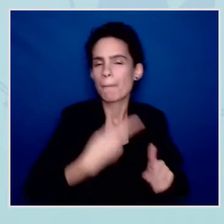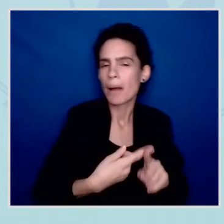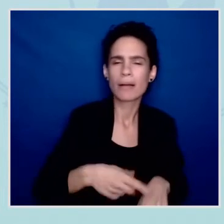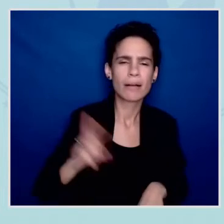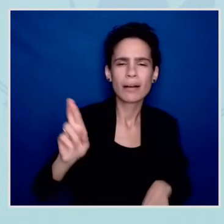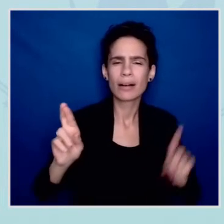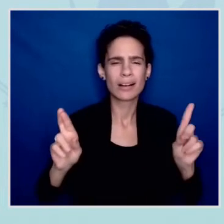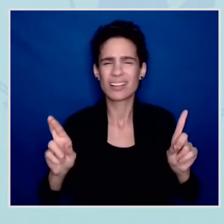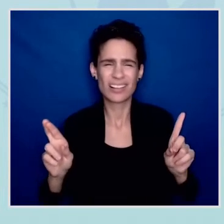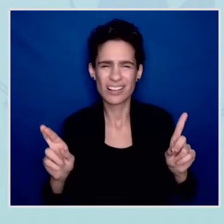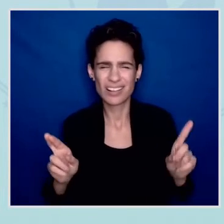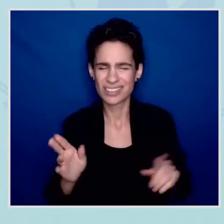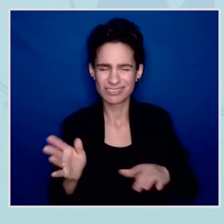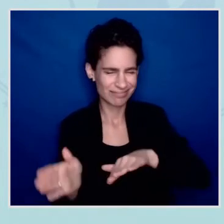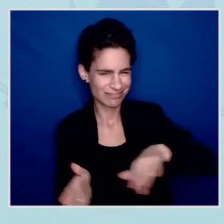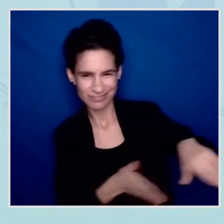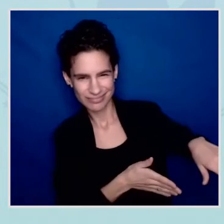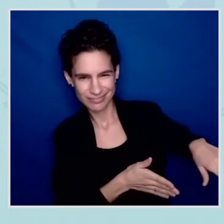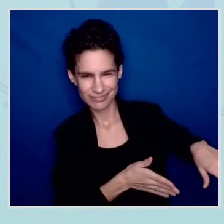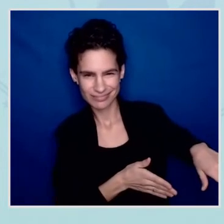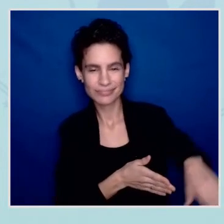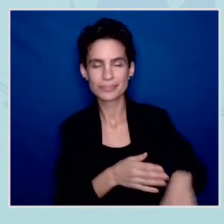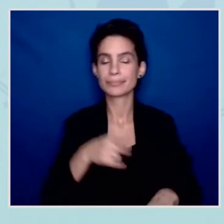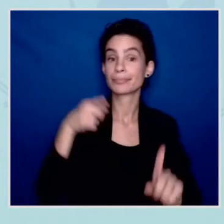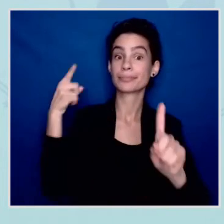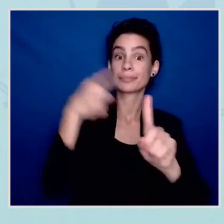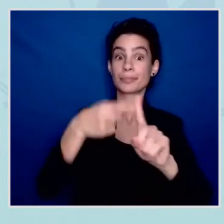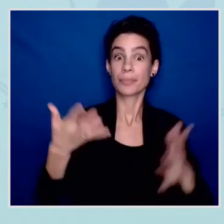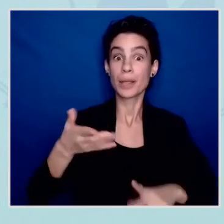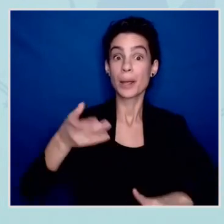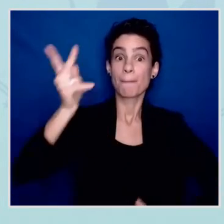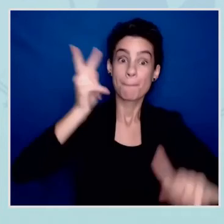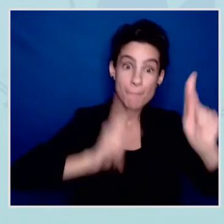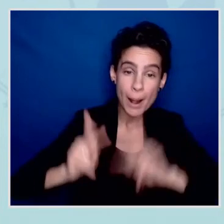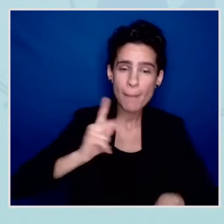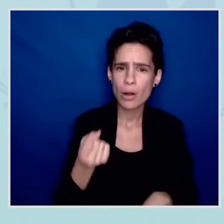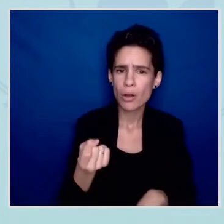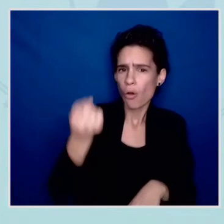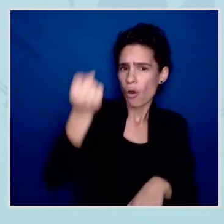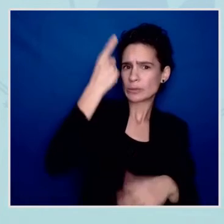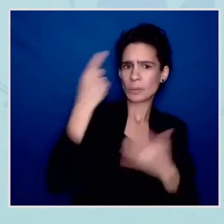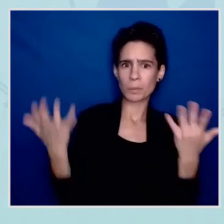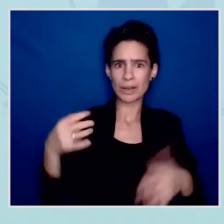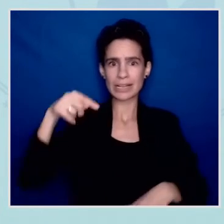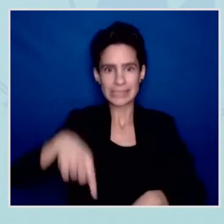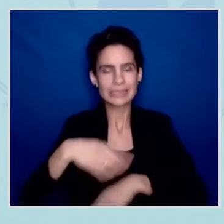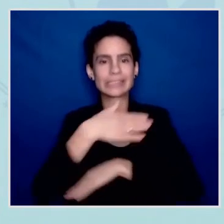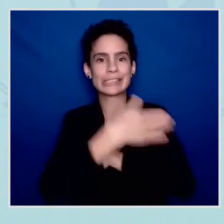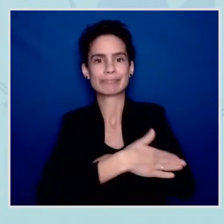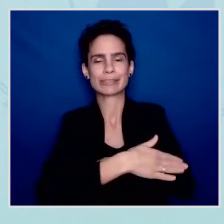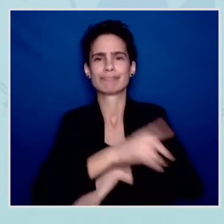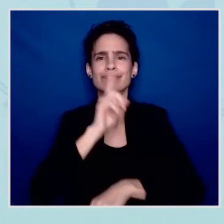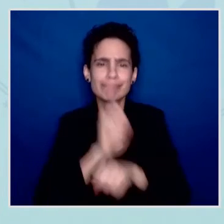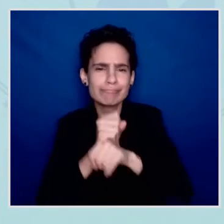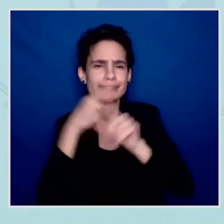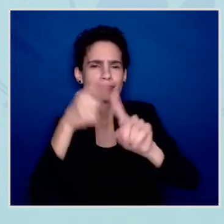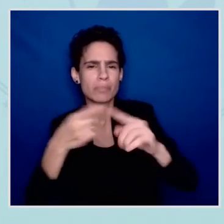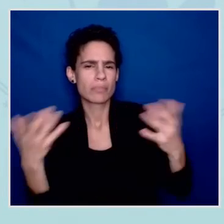ASHAMED OF THEMSELVES, BUT THEY